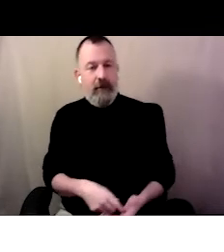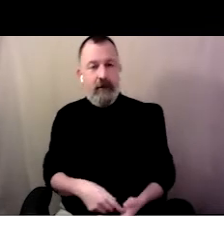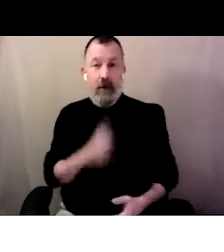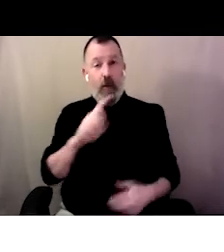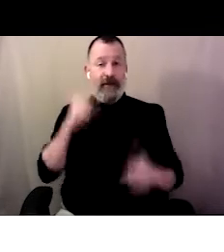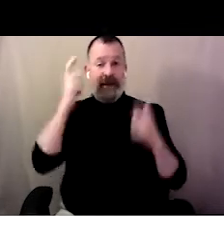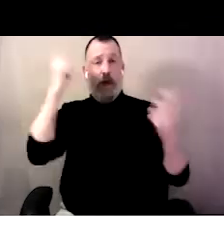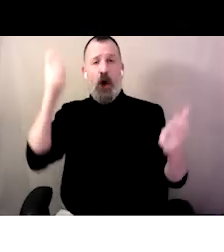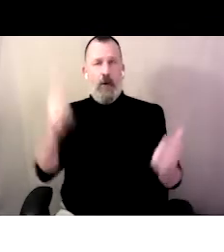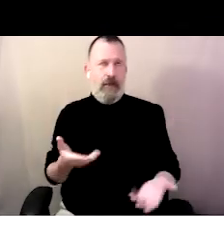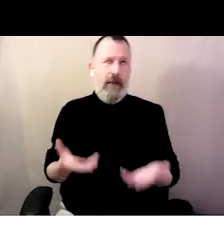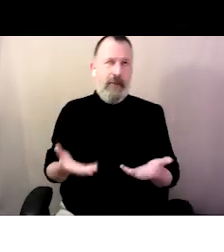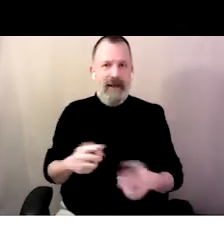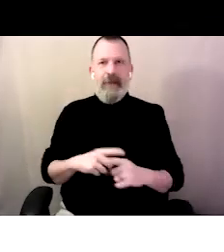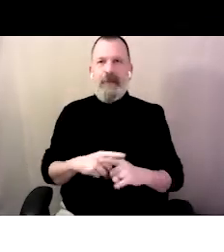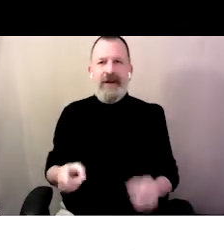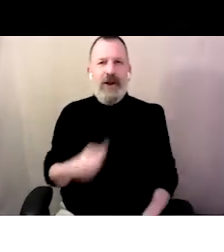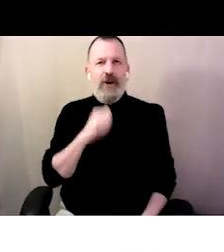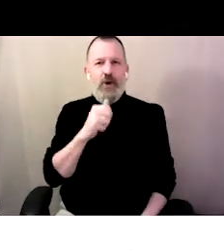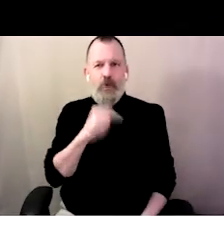But either way, you don't poke the bear, unless the bear is dead.